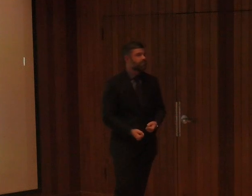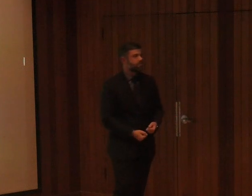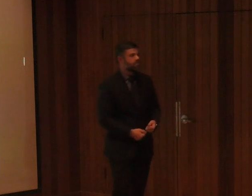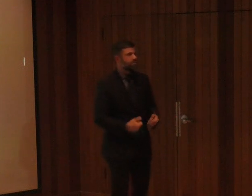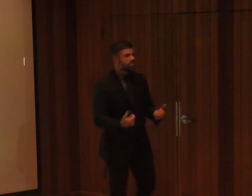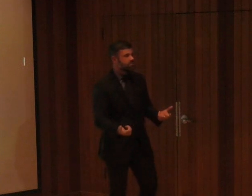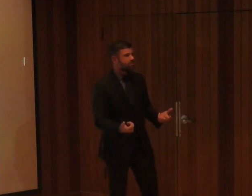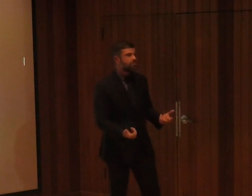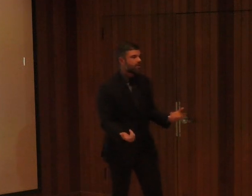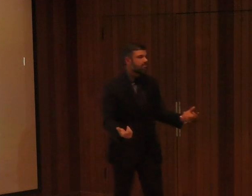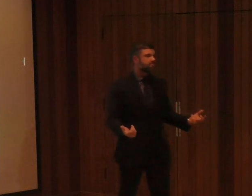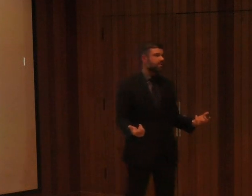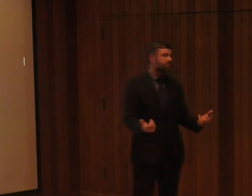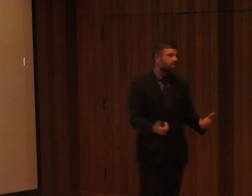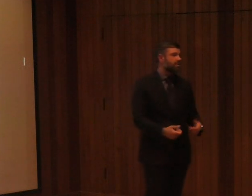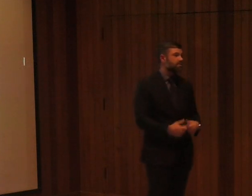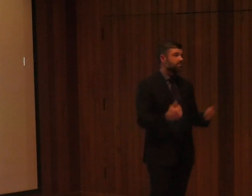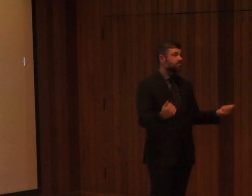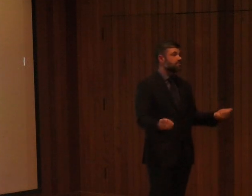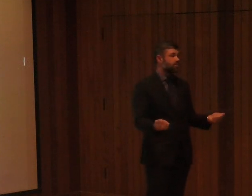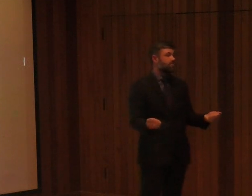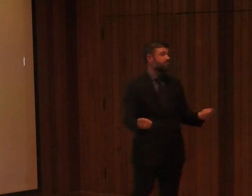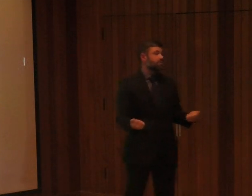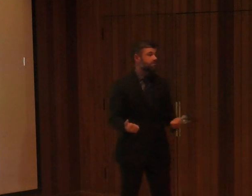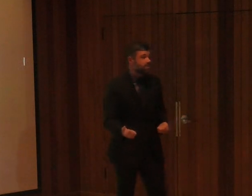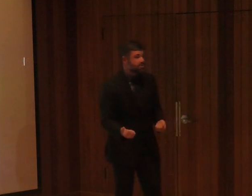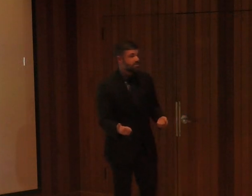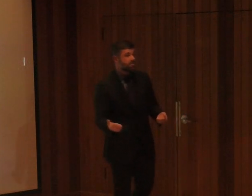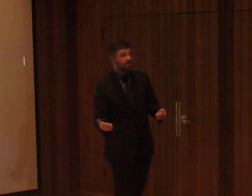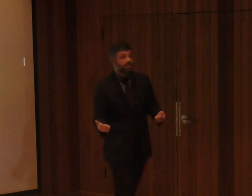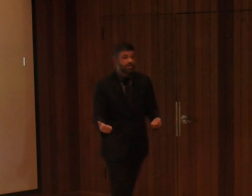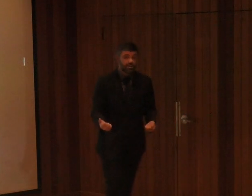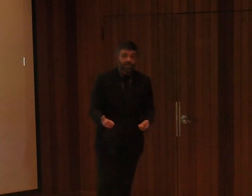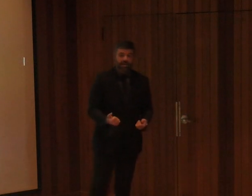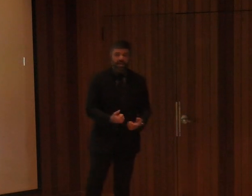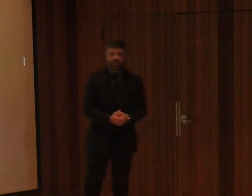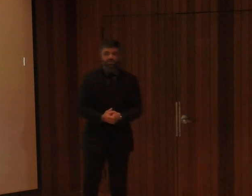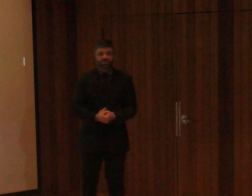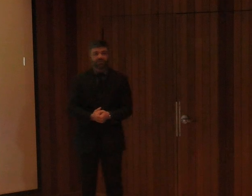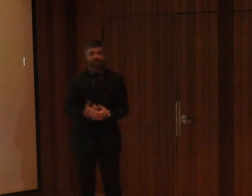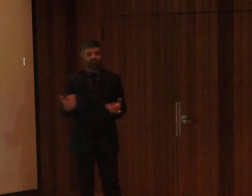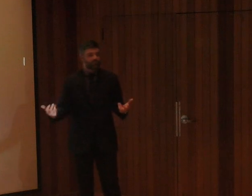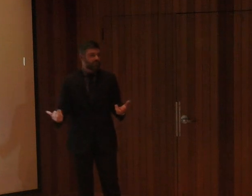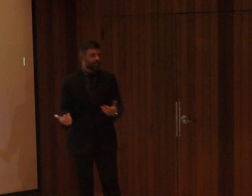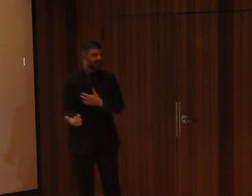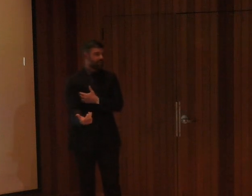for the historical trauma of slavery and the historical trauma of race relations in America, and that she's left with